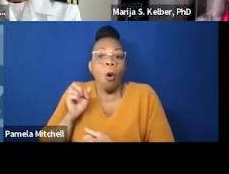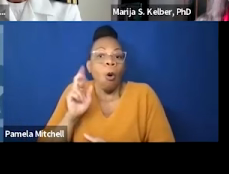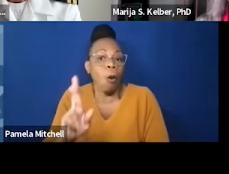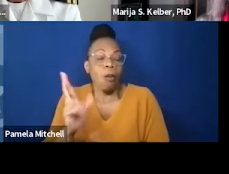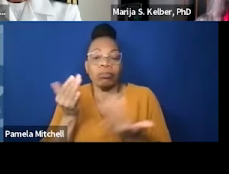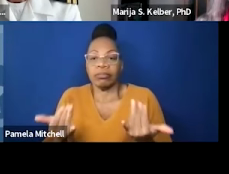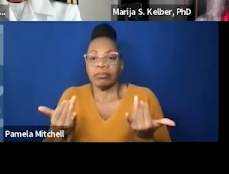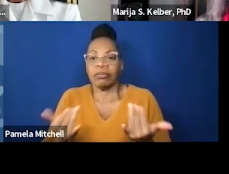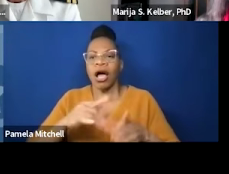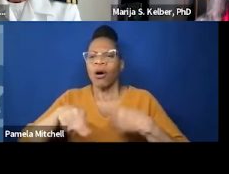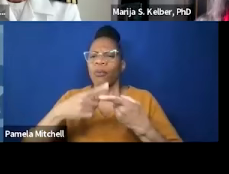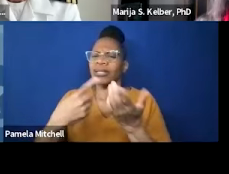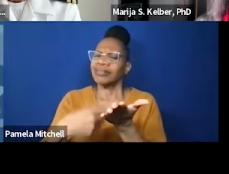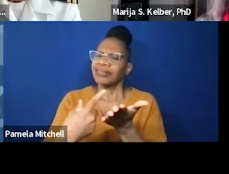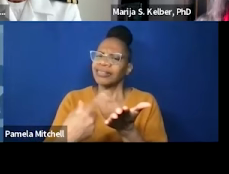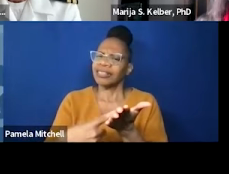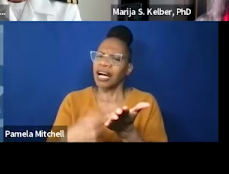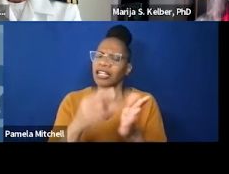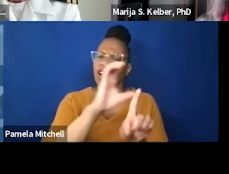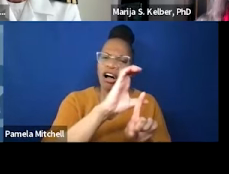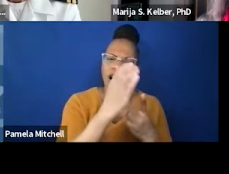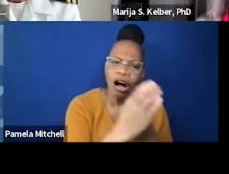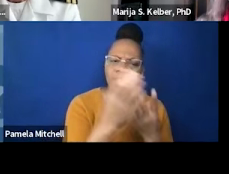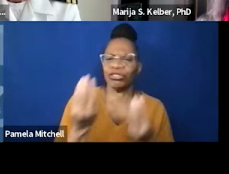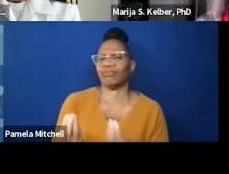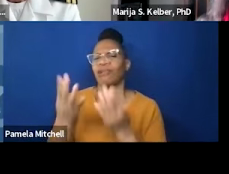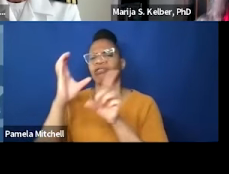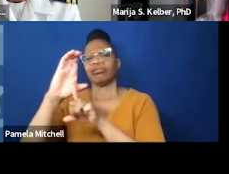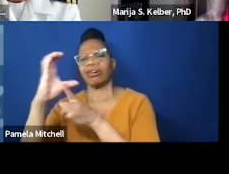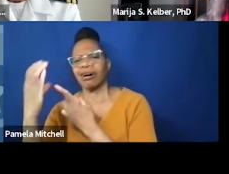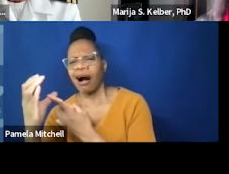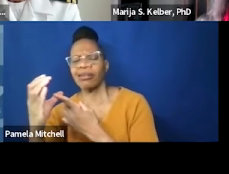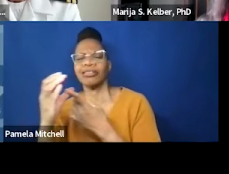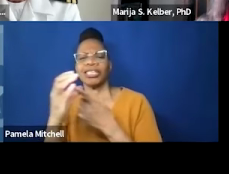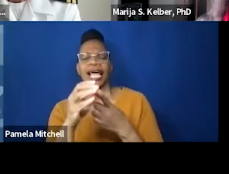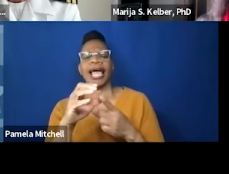When we talk about culture and multiculturalism in the aspect of clinical mental health,